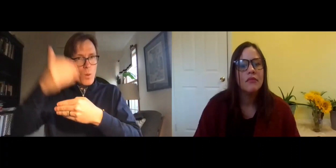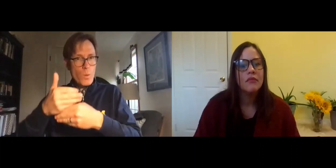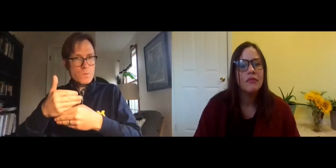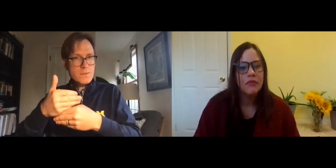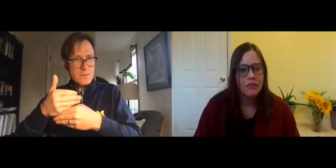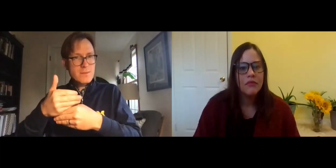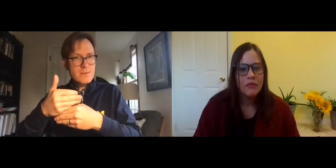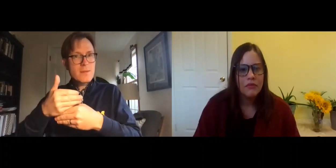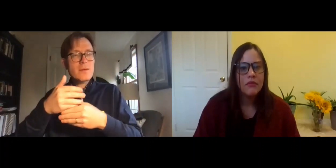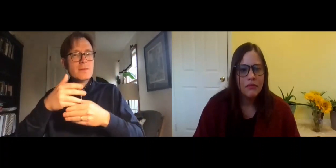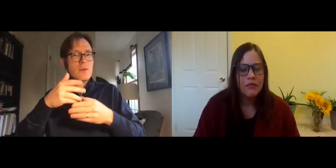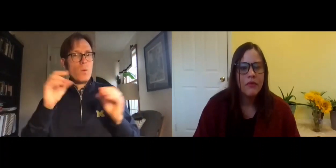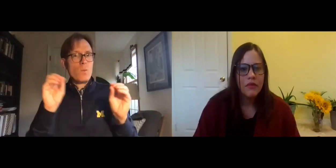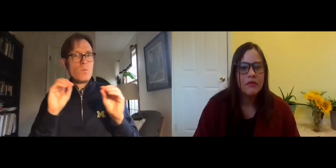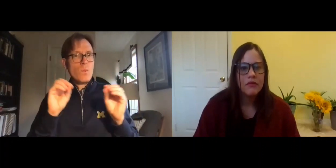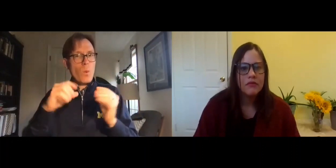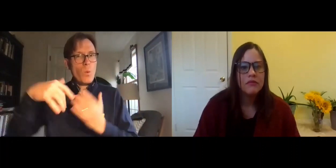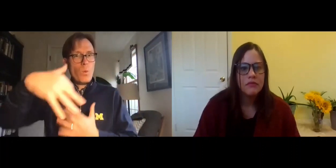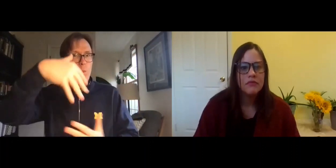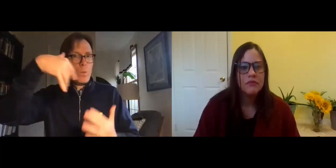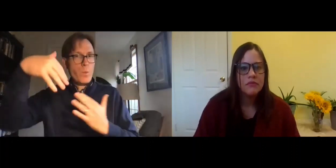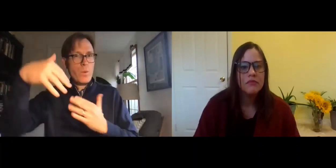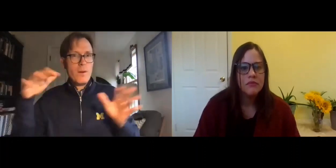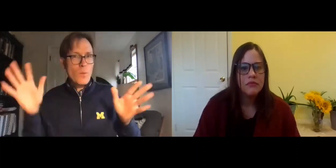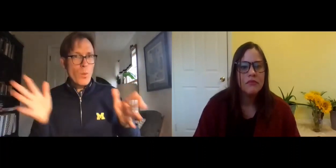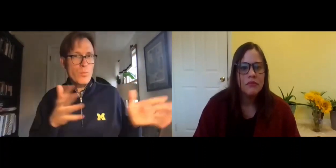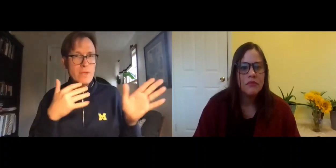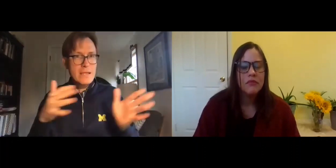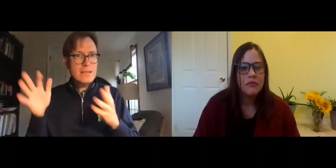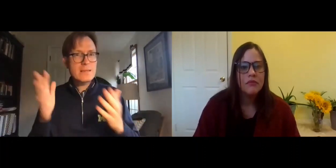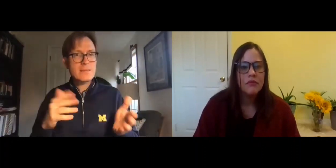if it's cold. We tend to keep our windows closed.